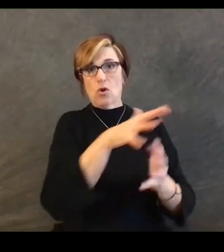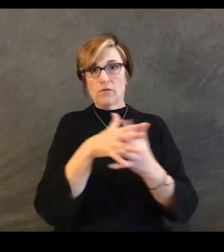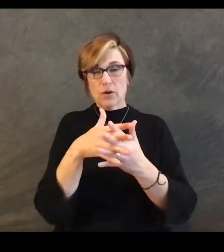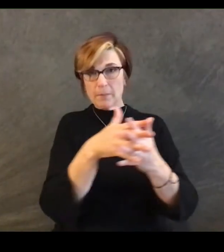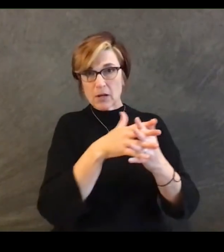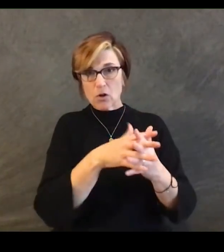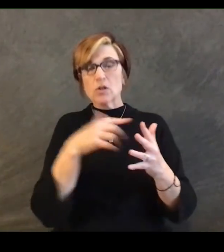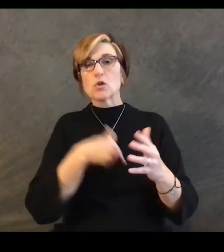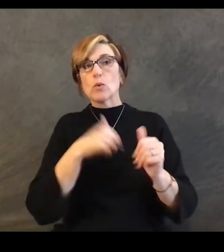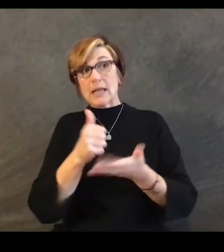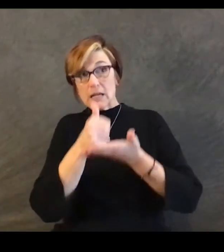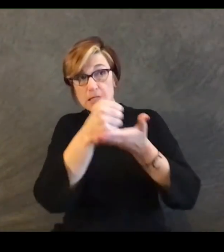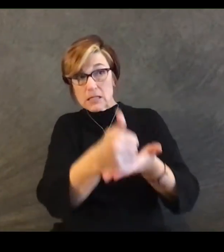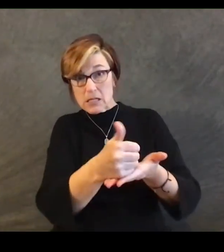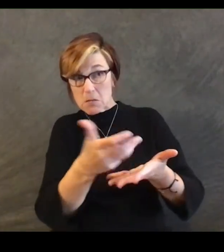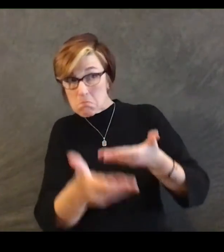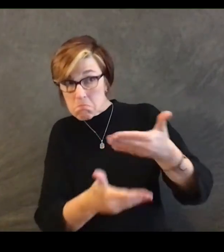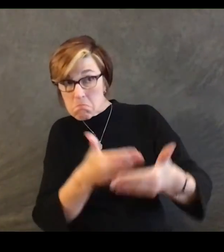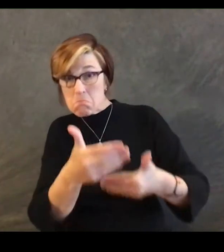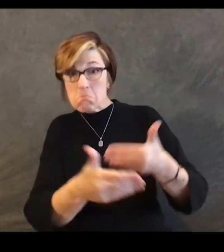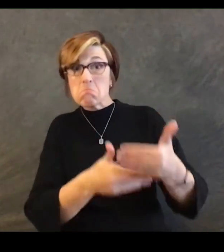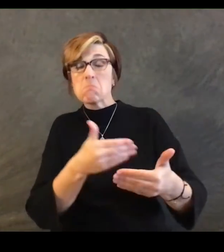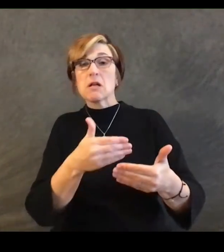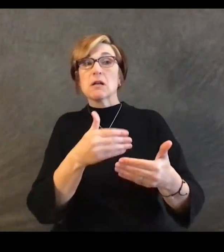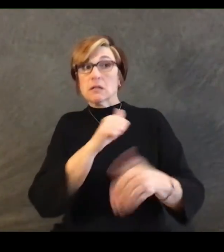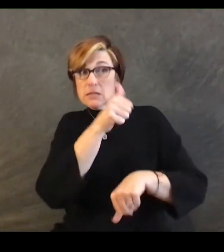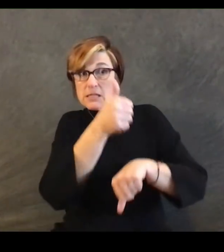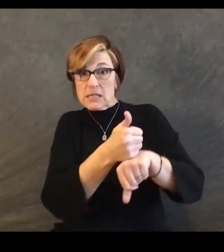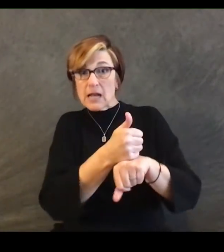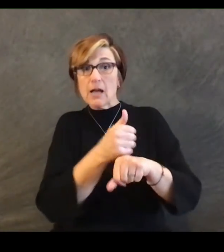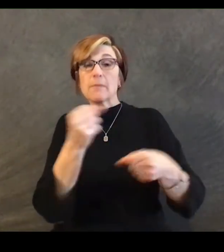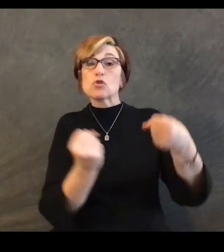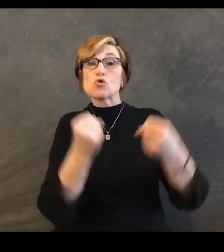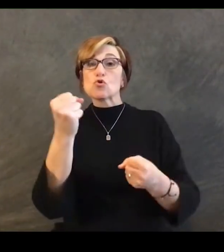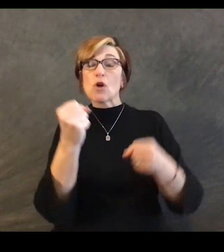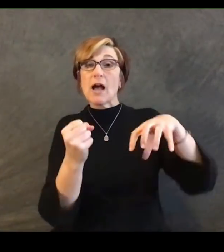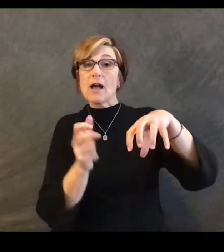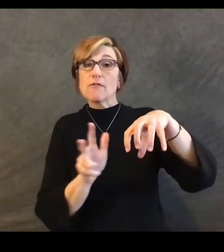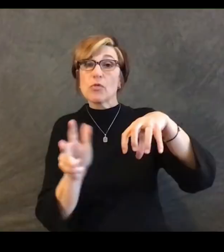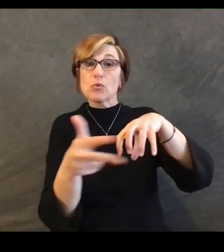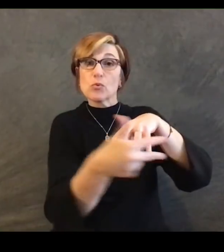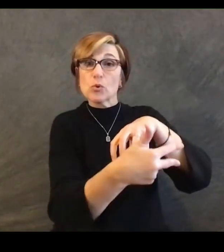them in drive-thru and community testing centers I spoke with governor JB